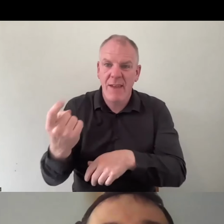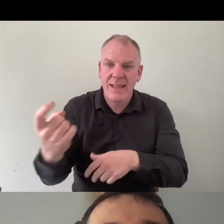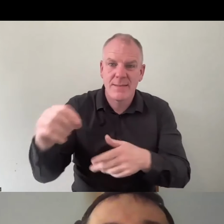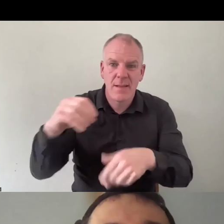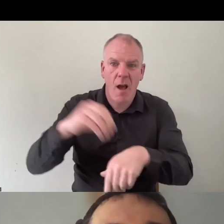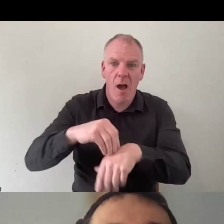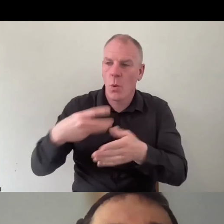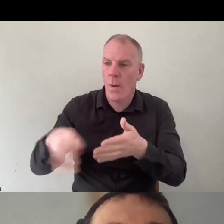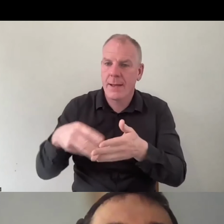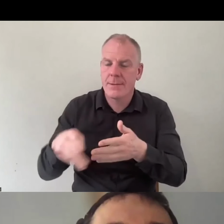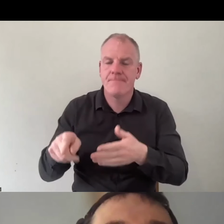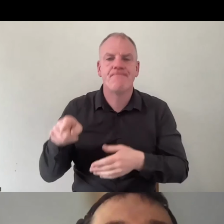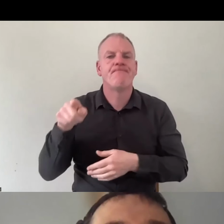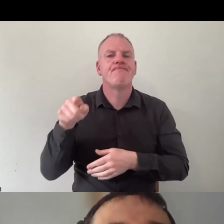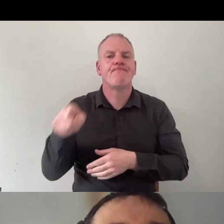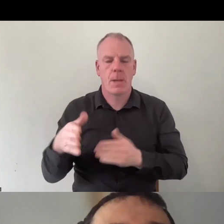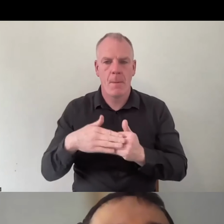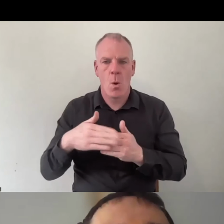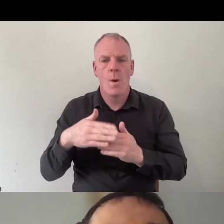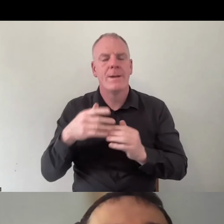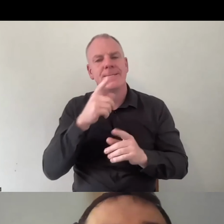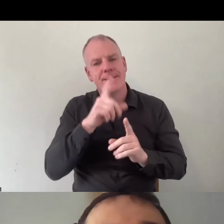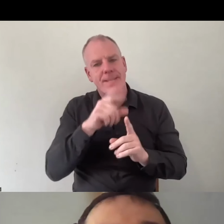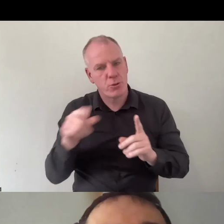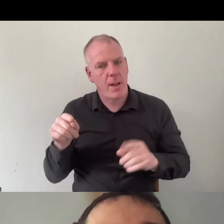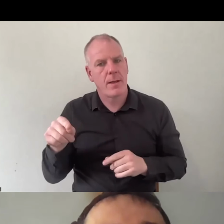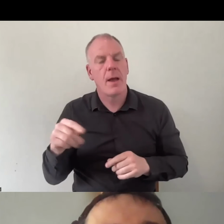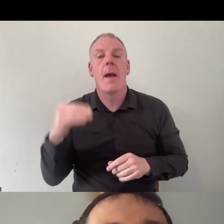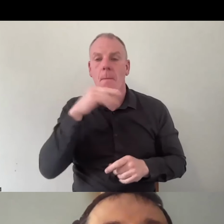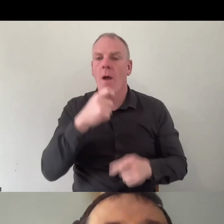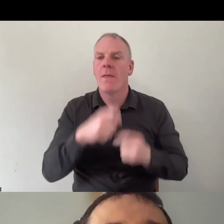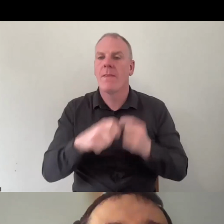is really important that the website and the content